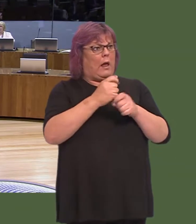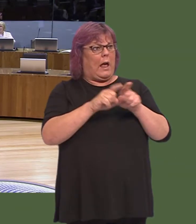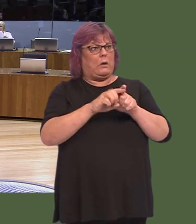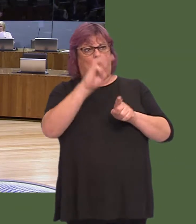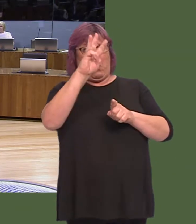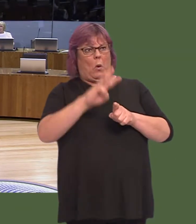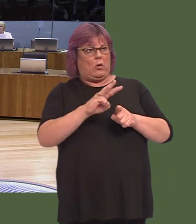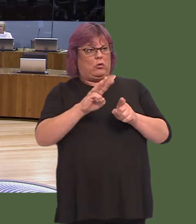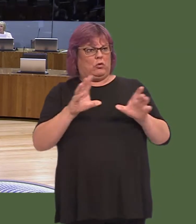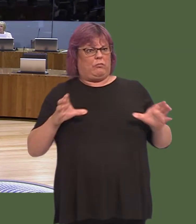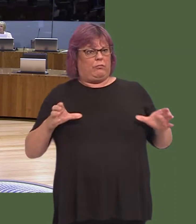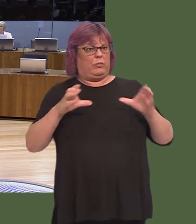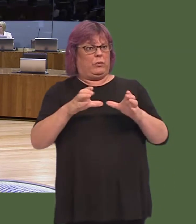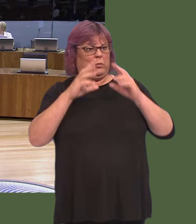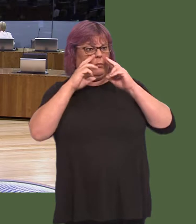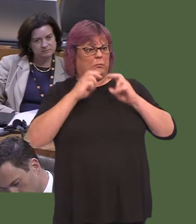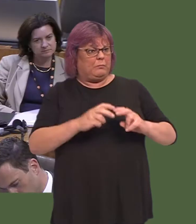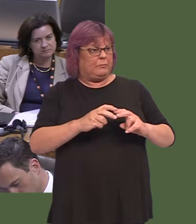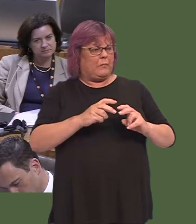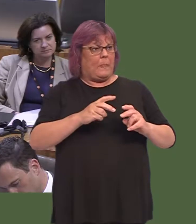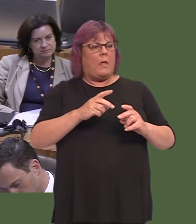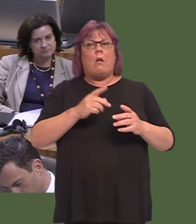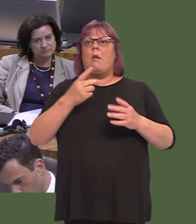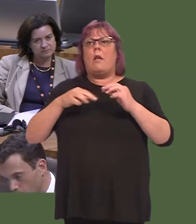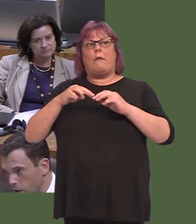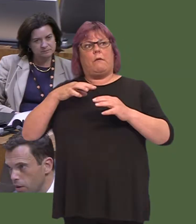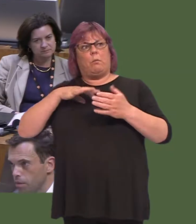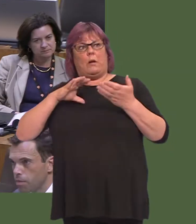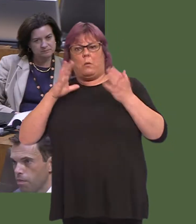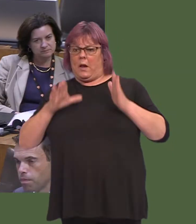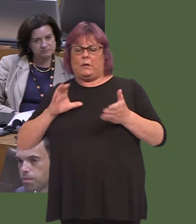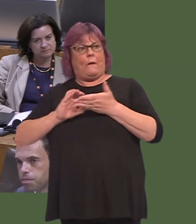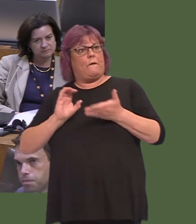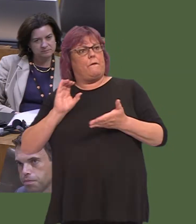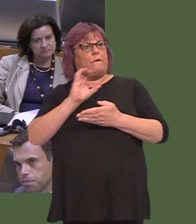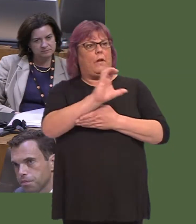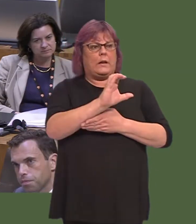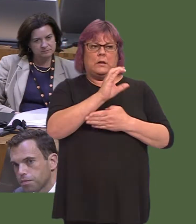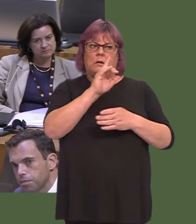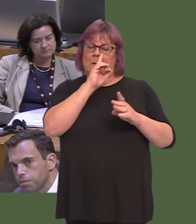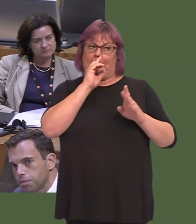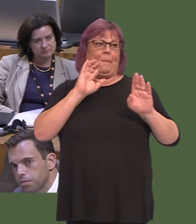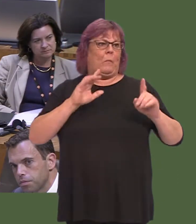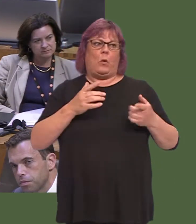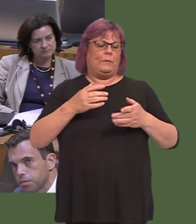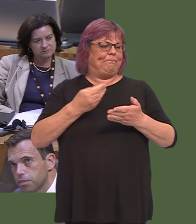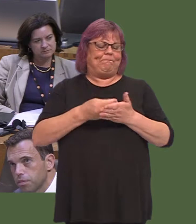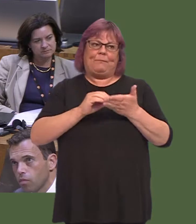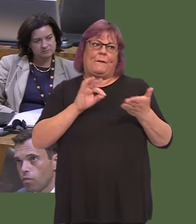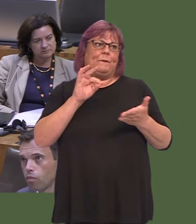There is no doubt that there would be a severe financial impact if we were suddenly to compete